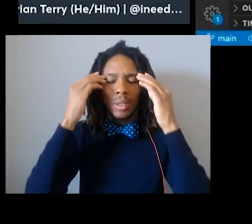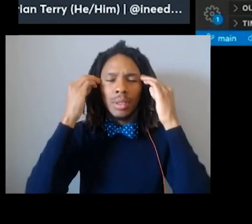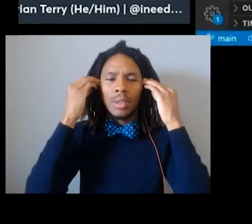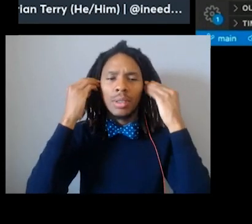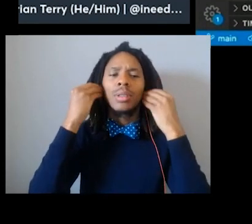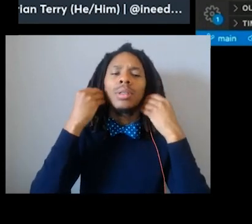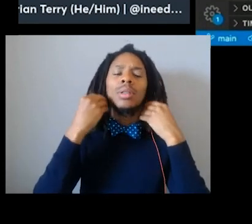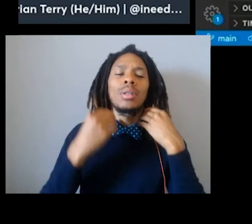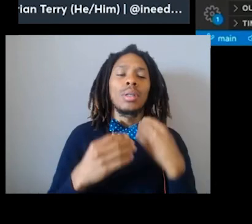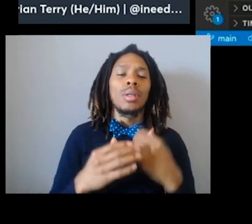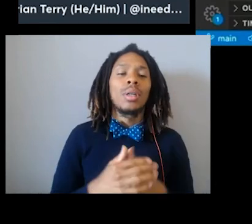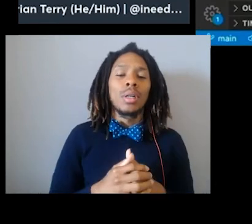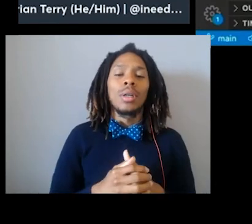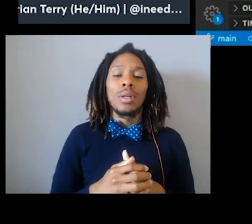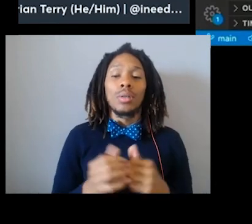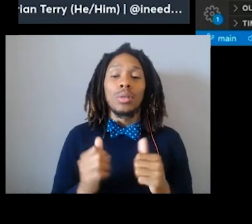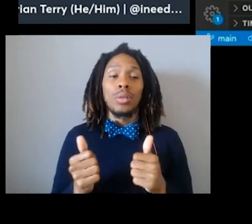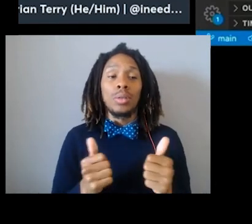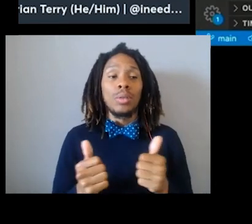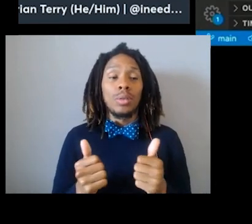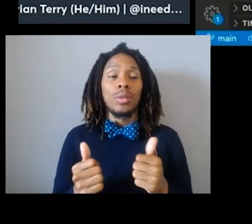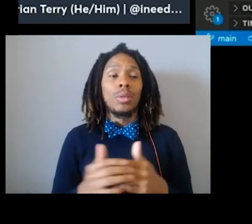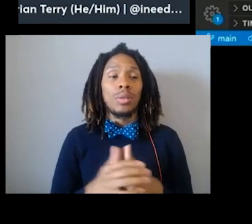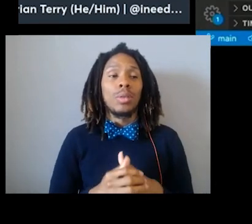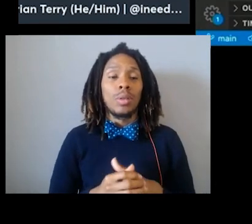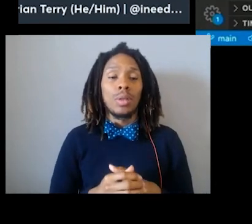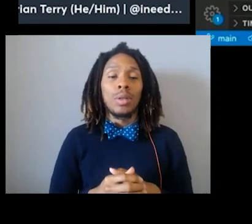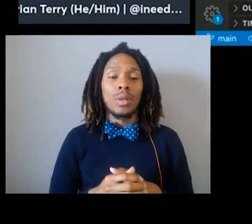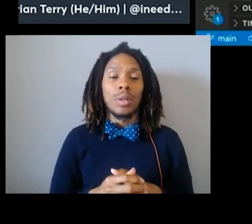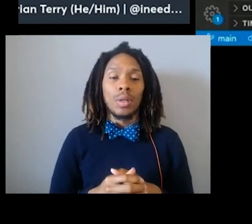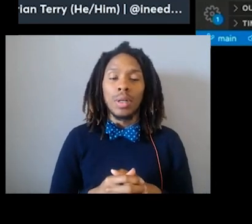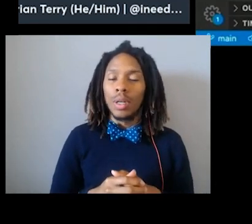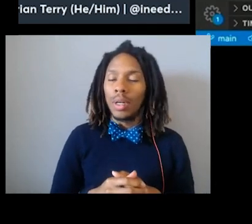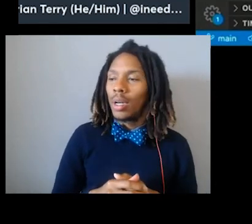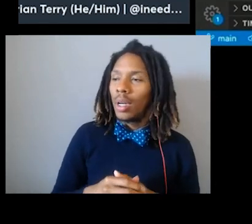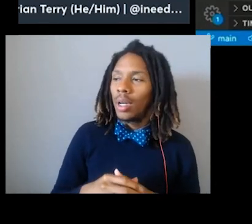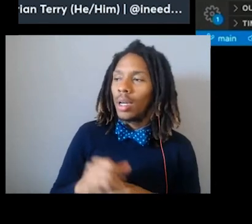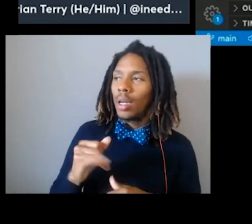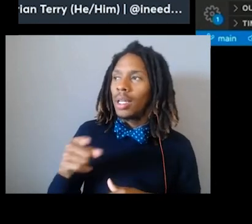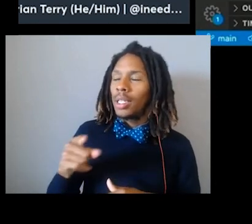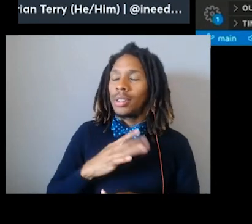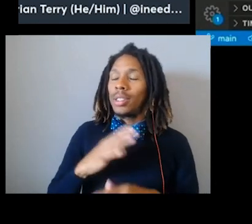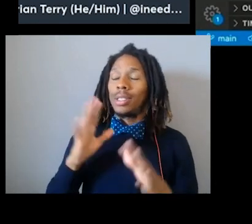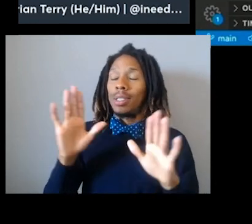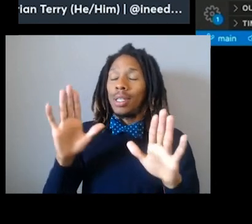Makes sense. Yes. Obvious reason I like makefile. This is awesome. I mean, of course you use bad scripts,